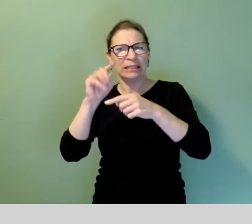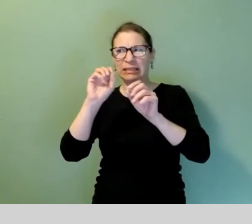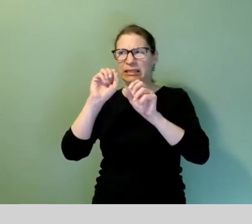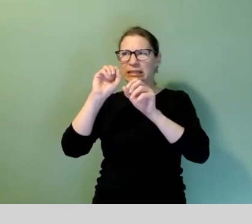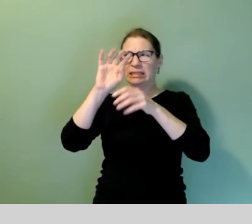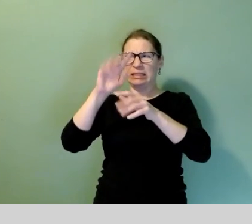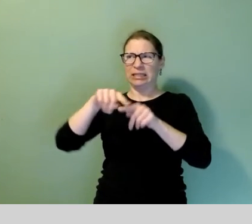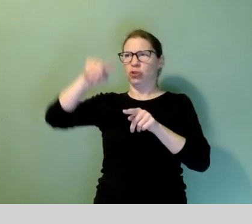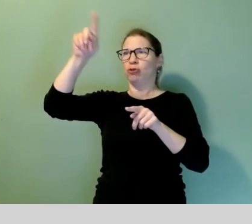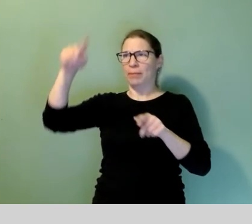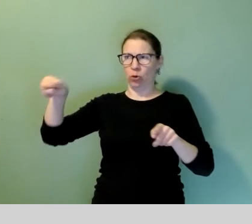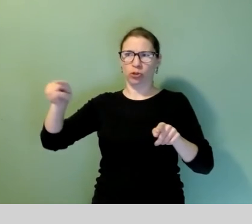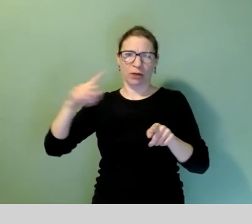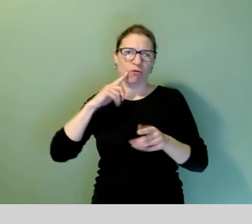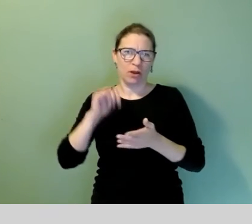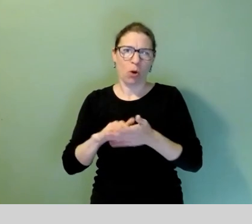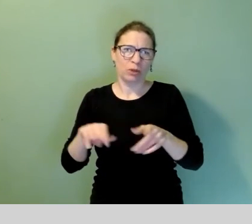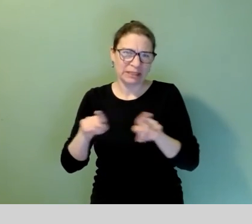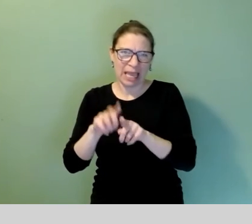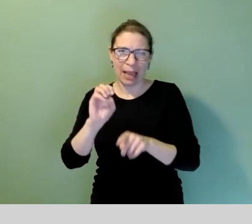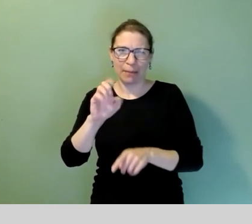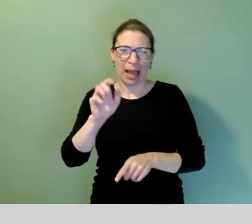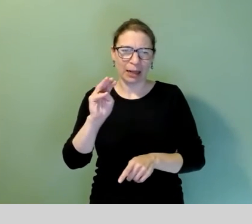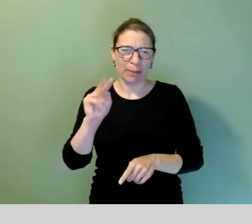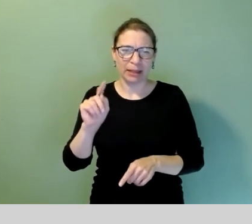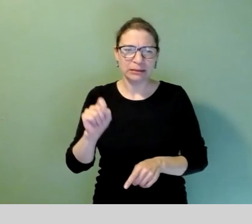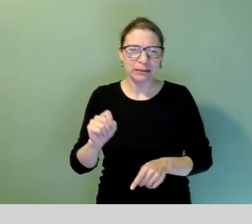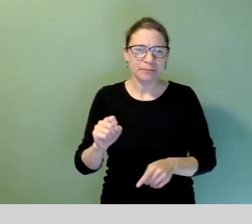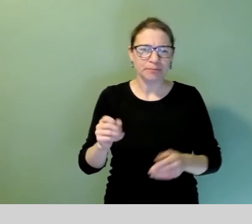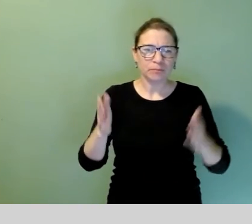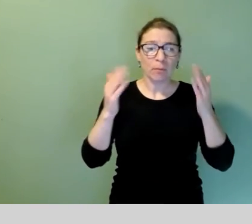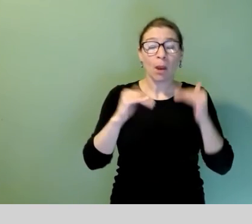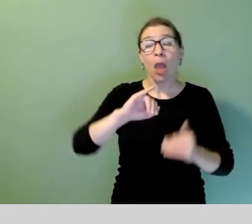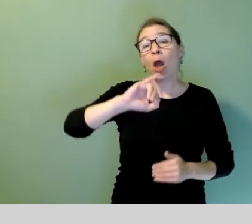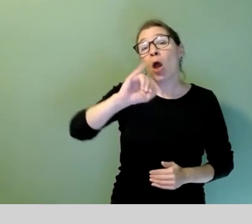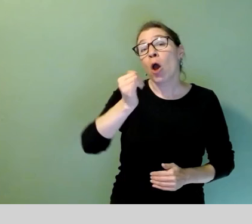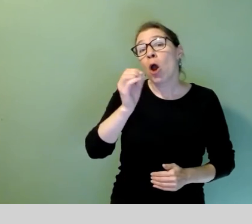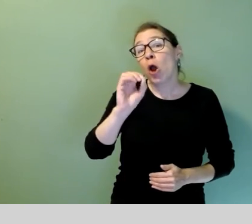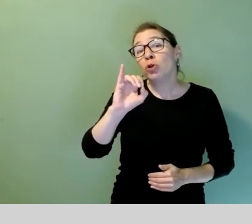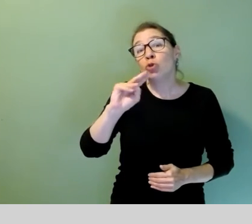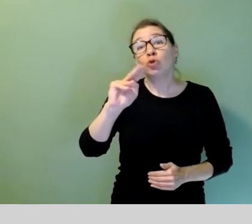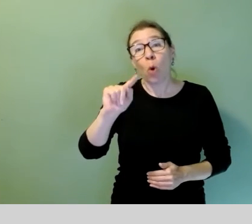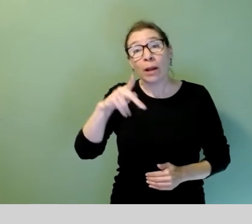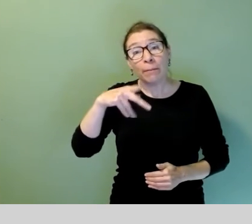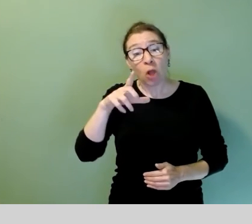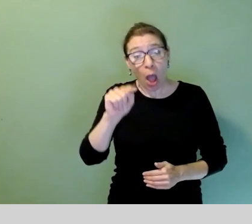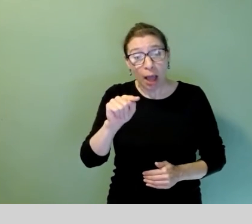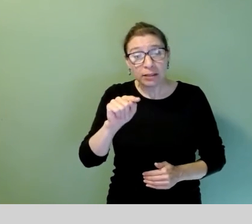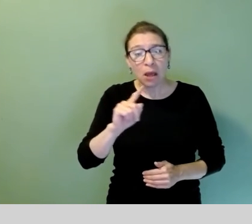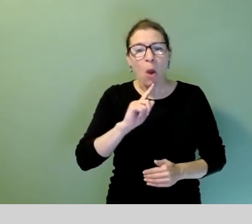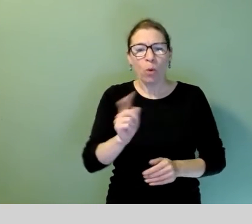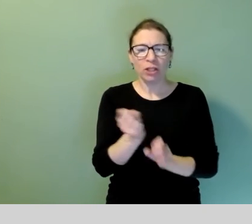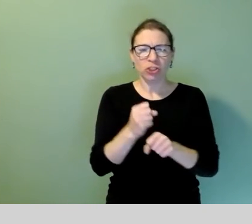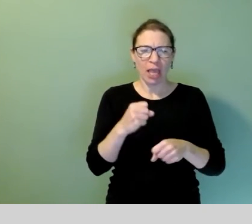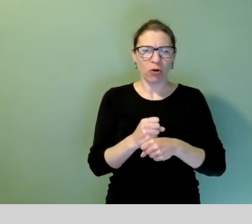Joined plot will generate some main plot in the center. And on the margins of this plot